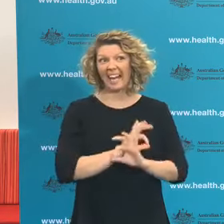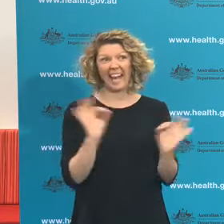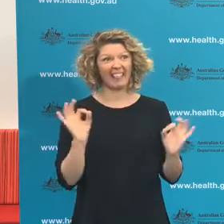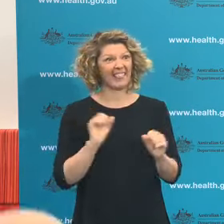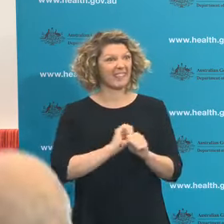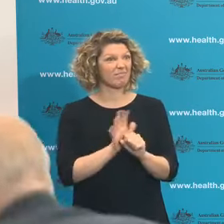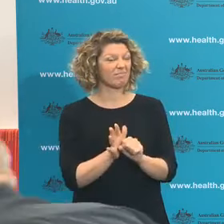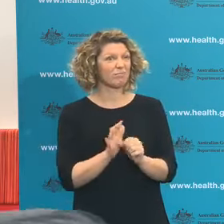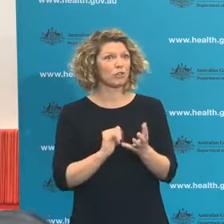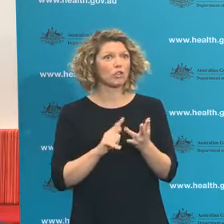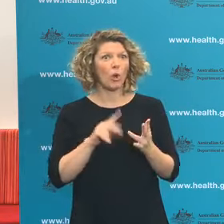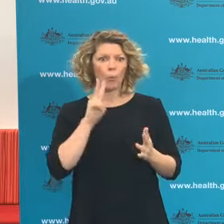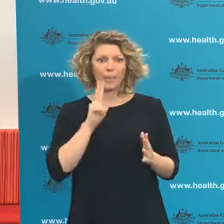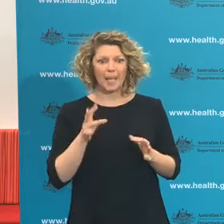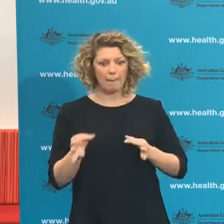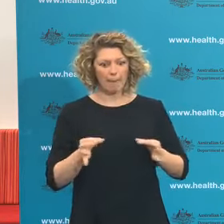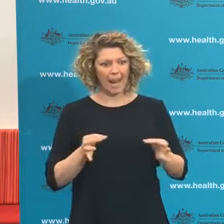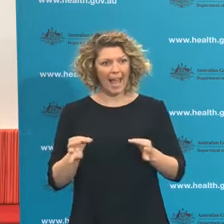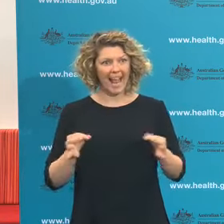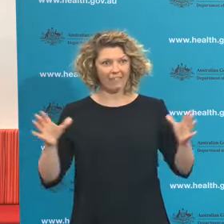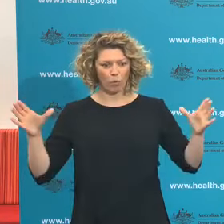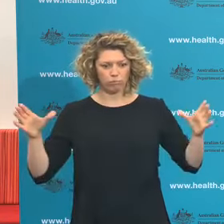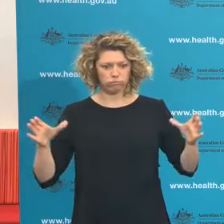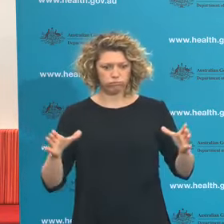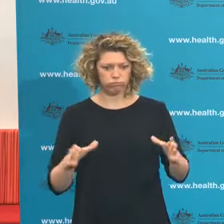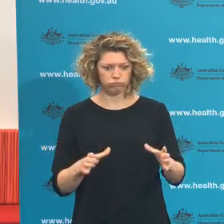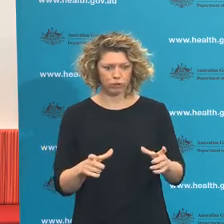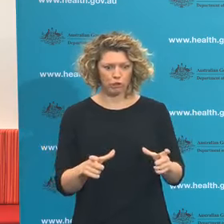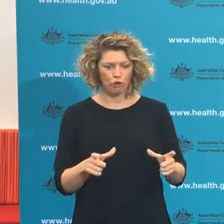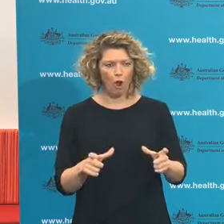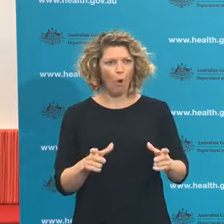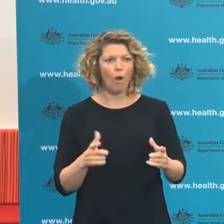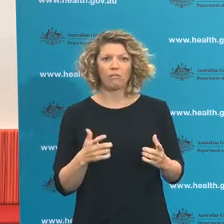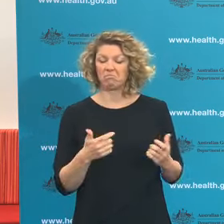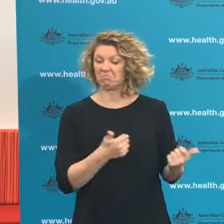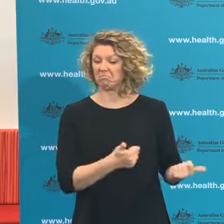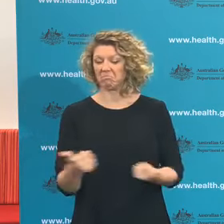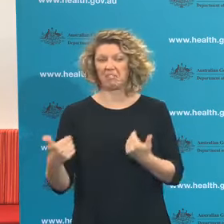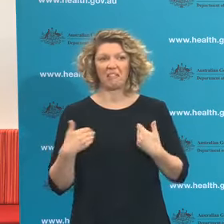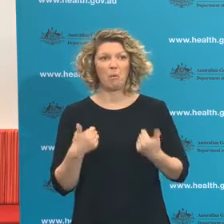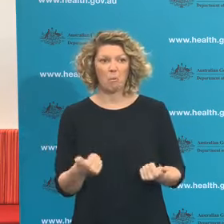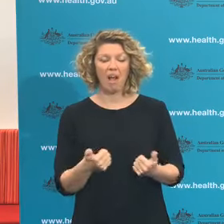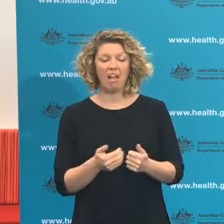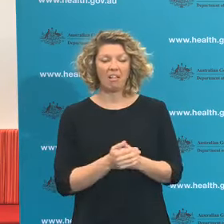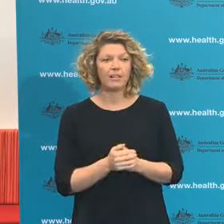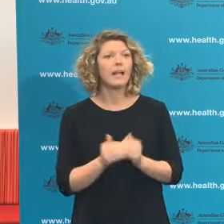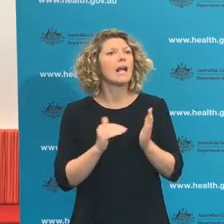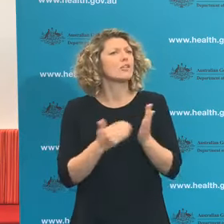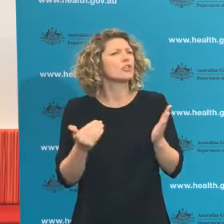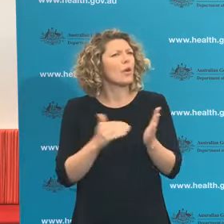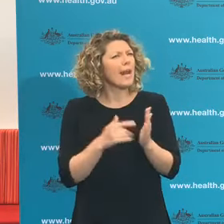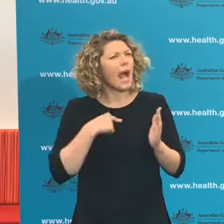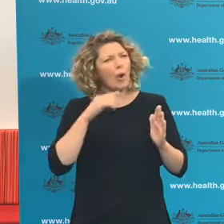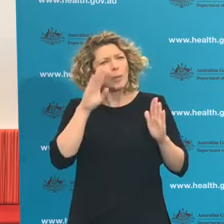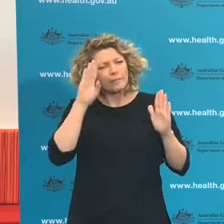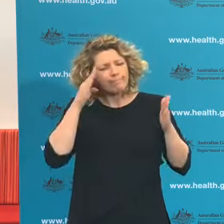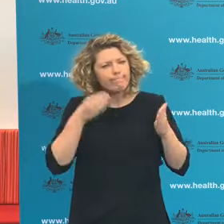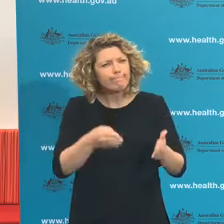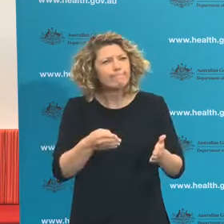suppression strategy is working well. Our focus at the moment, I've said this on